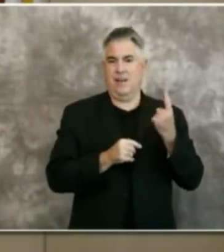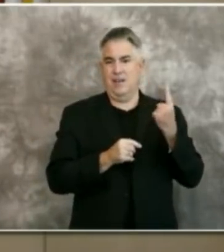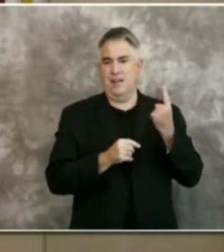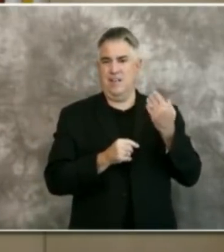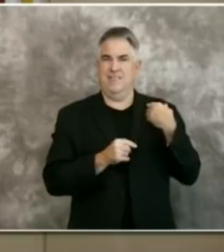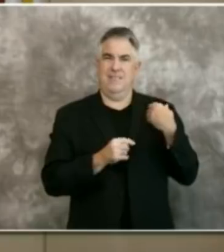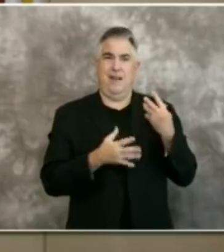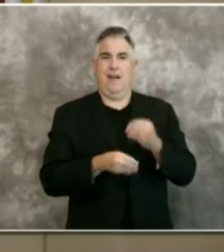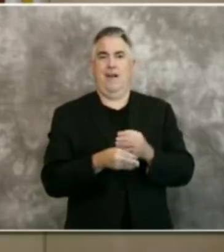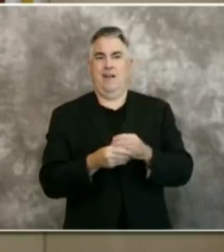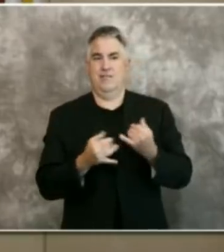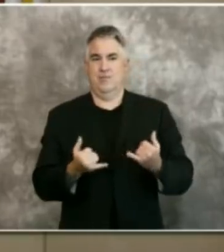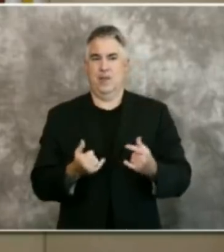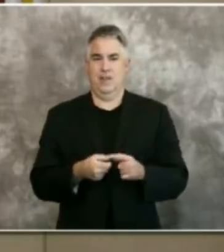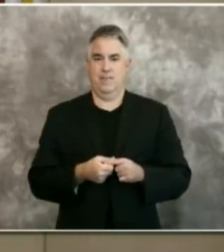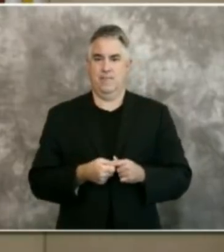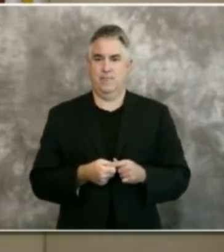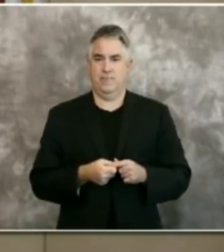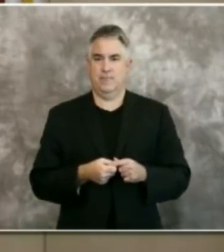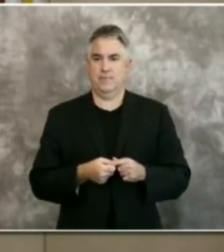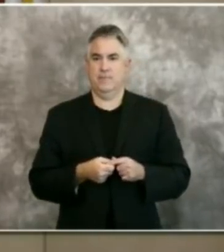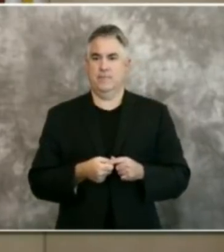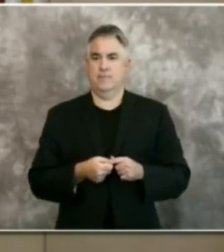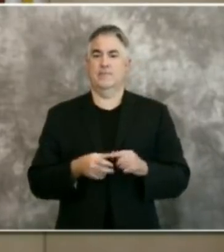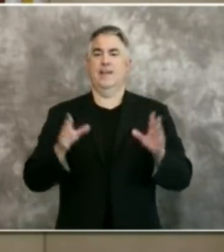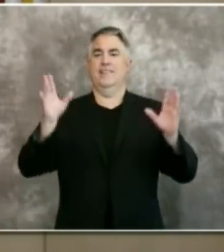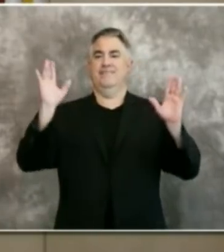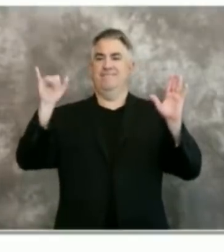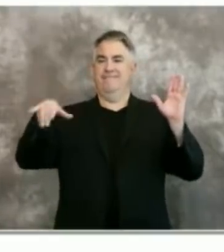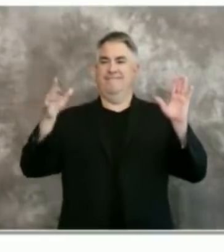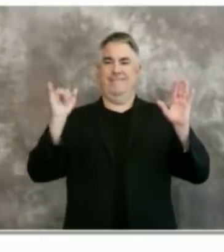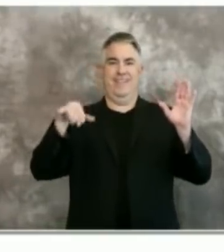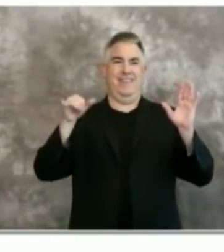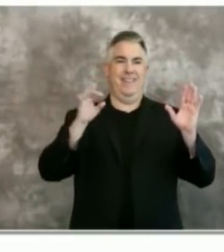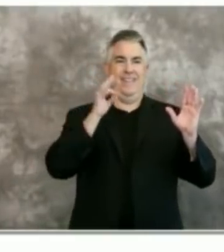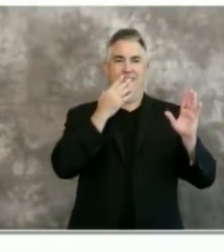21 TO LESS THAN YESTERDAY AND